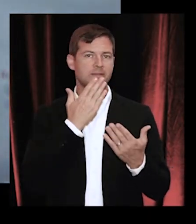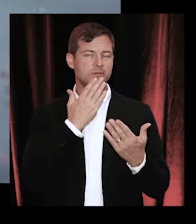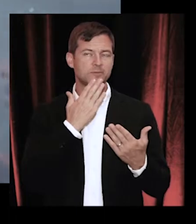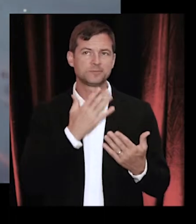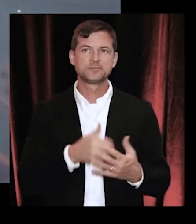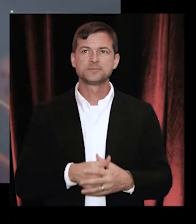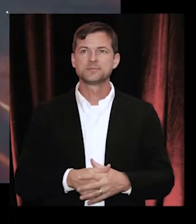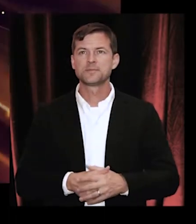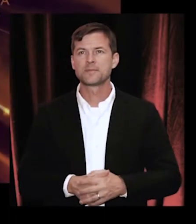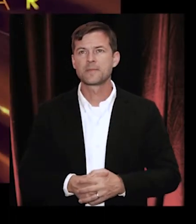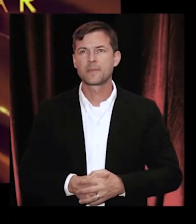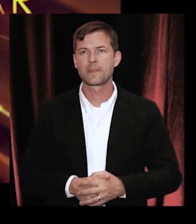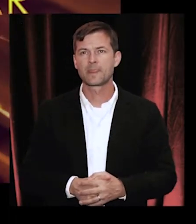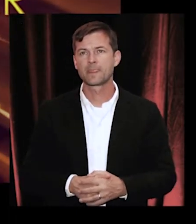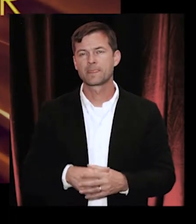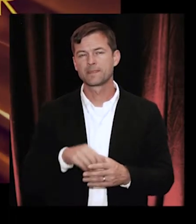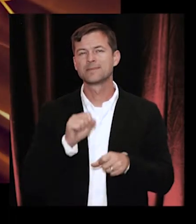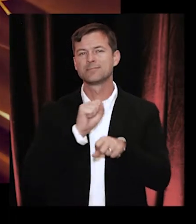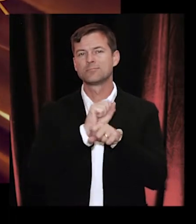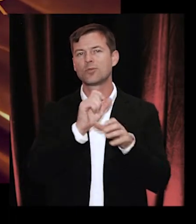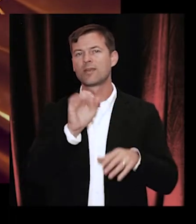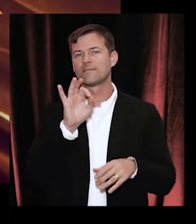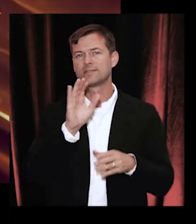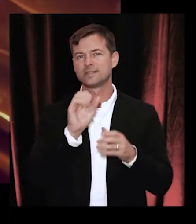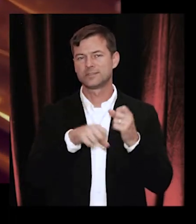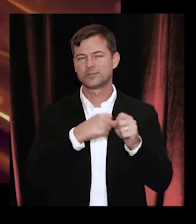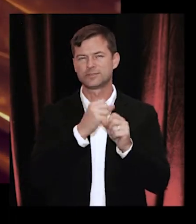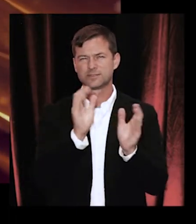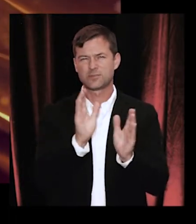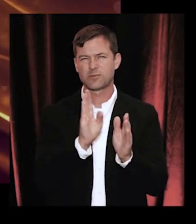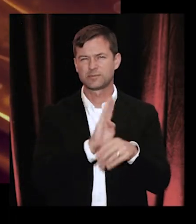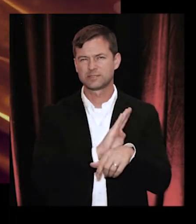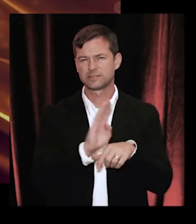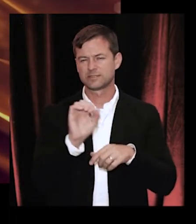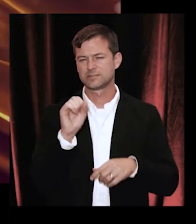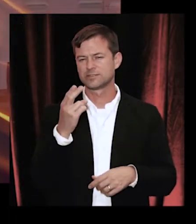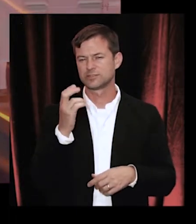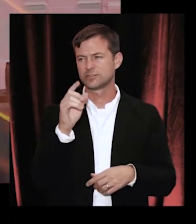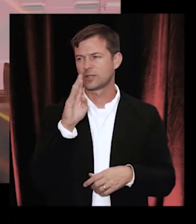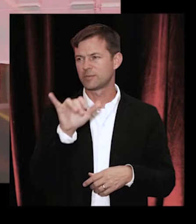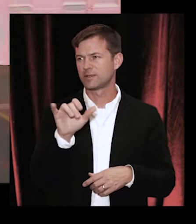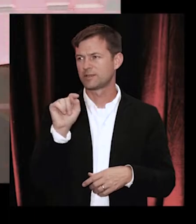The 2022 Employee of the Year for a small business is Shelby Thomas